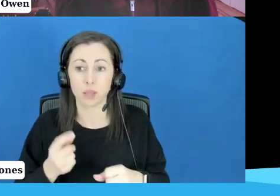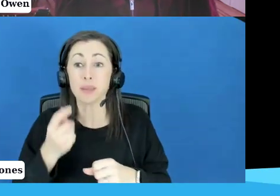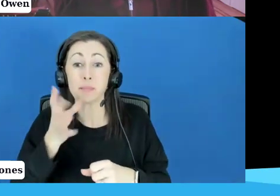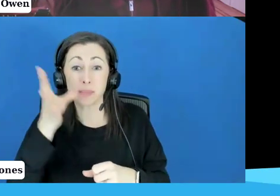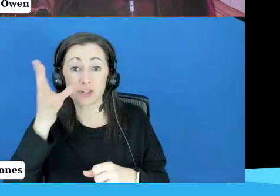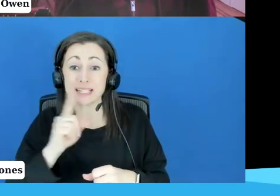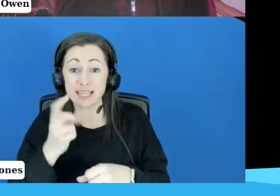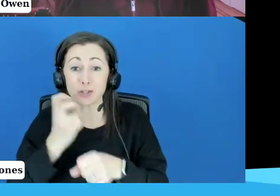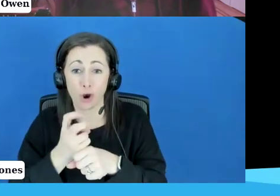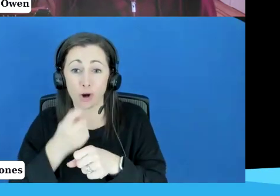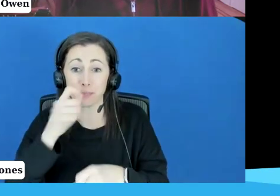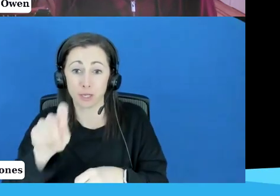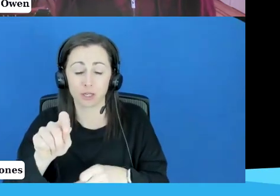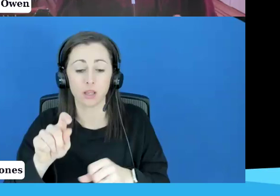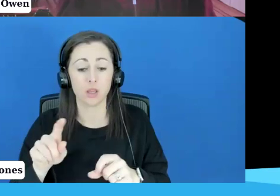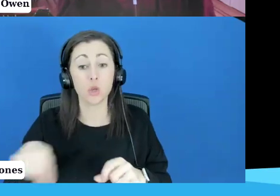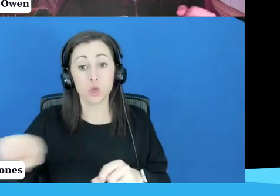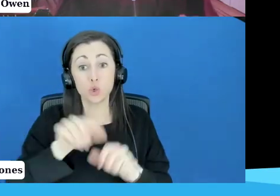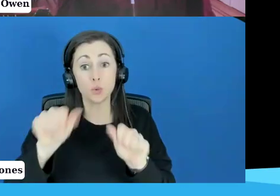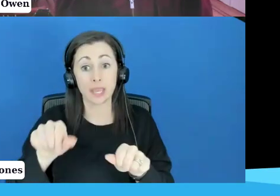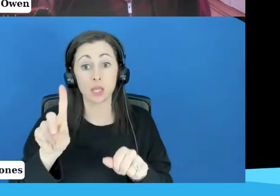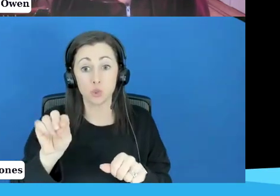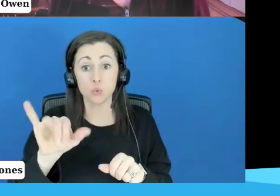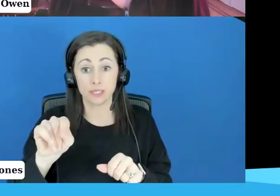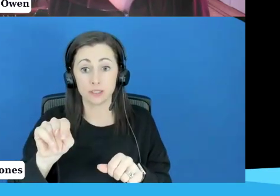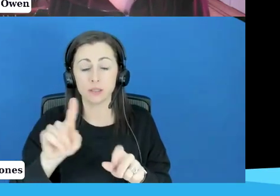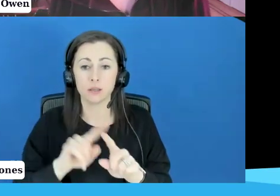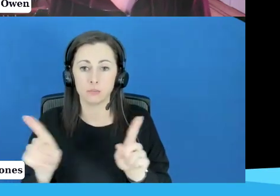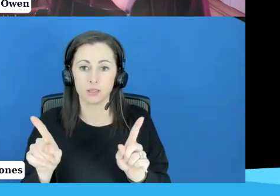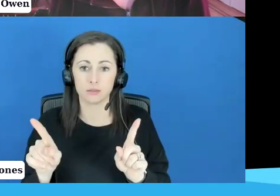We do hard things all the time, but we're going to create a big net for us.